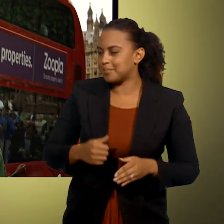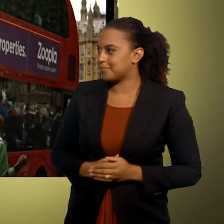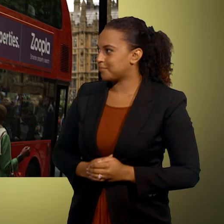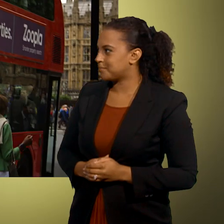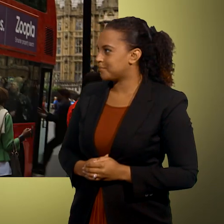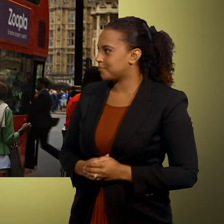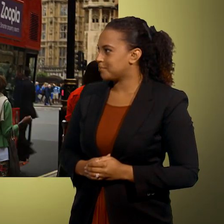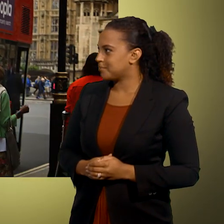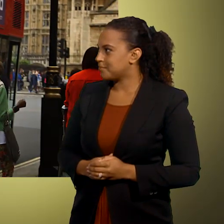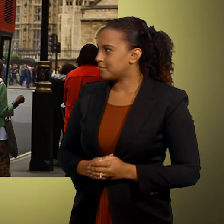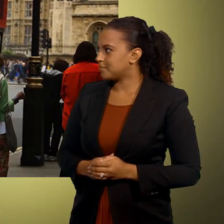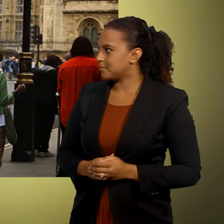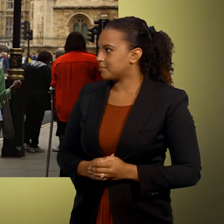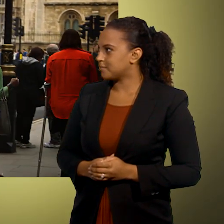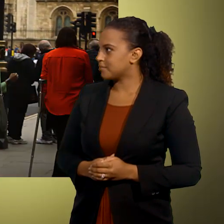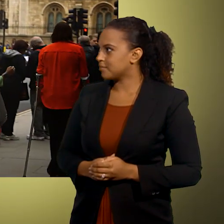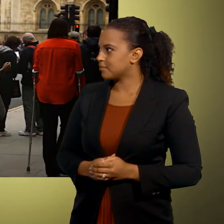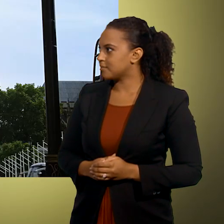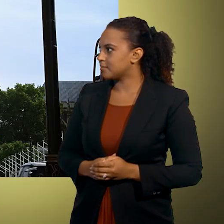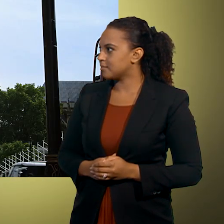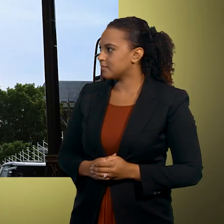next stop.